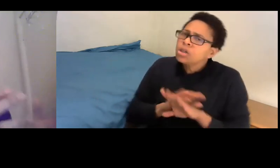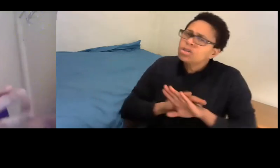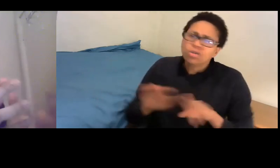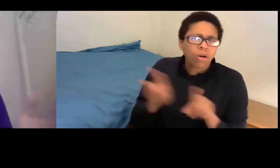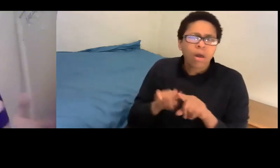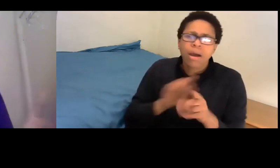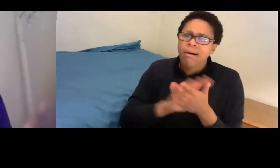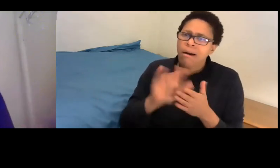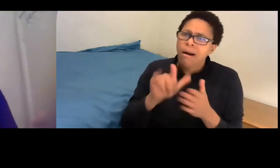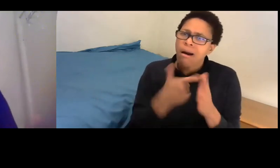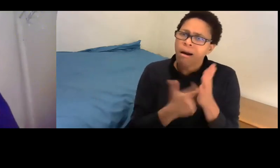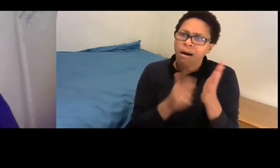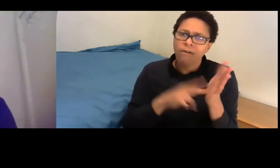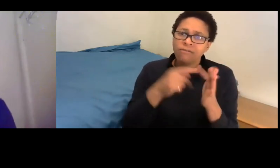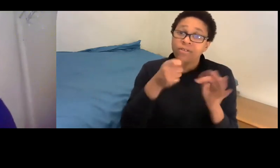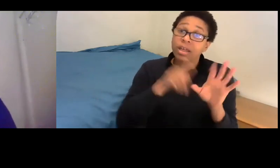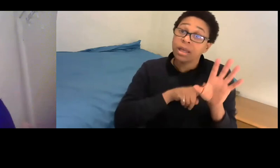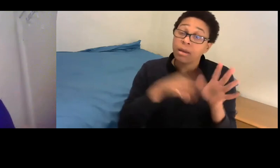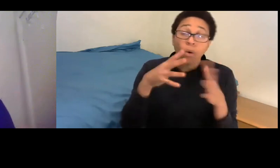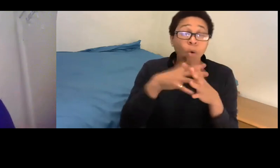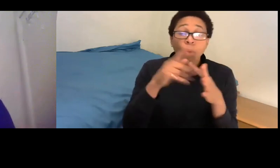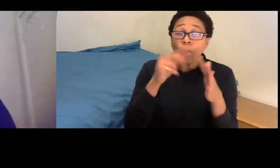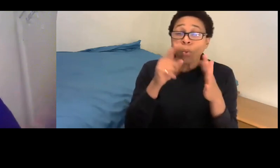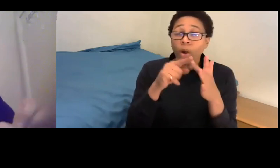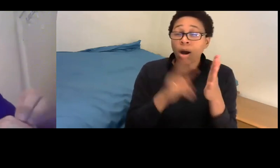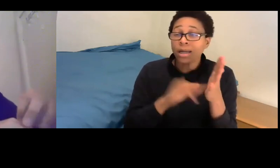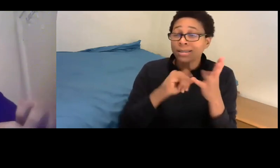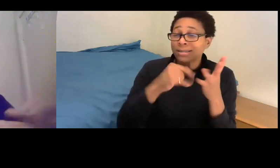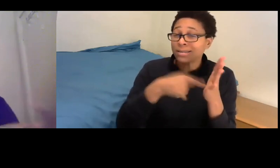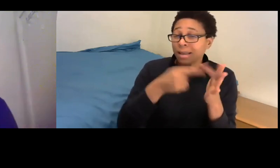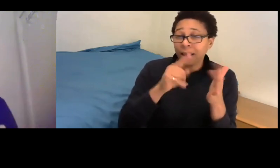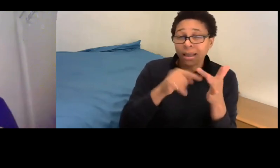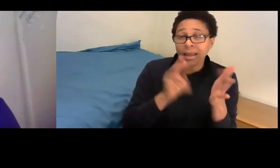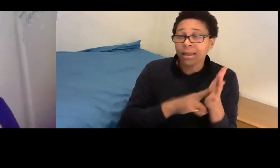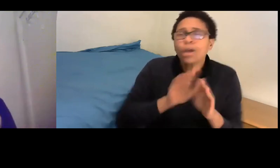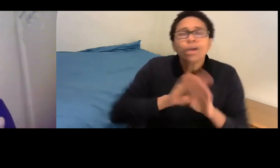but given his persona and what he stood for, that,- lots of